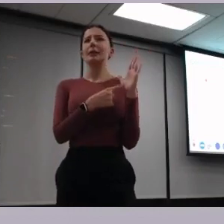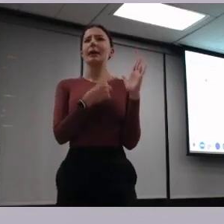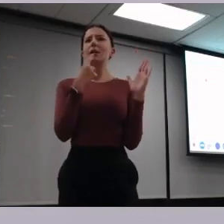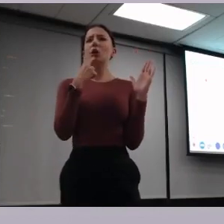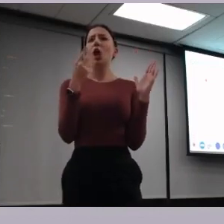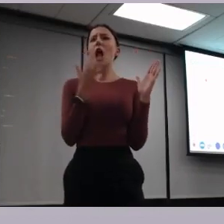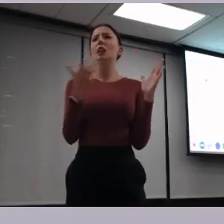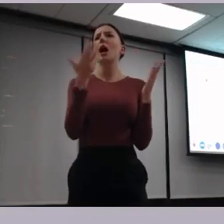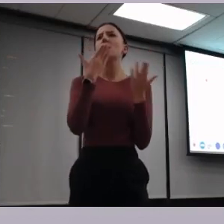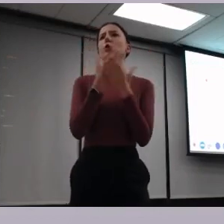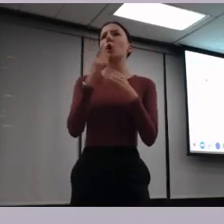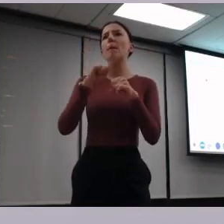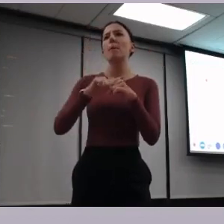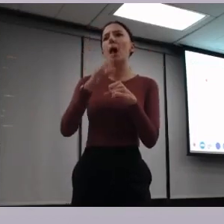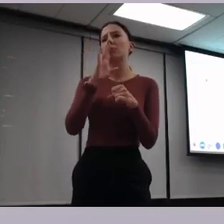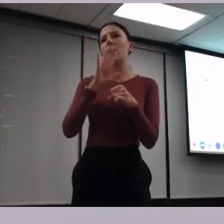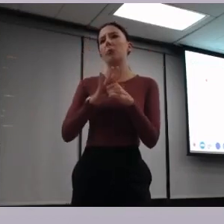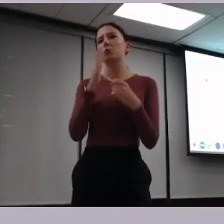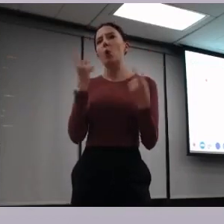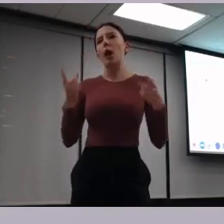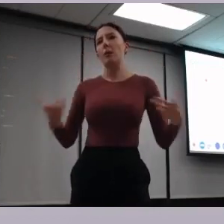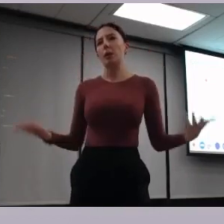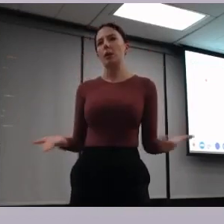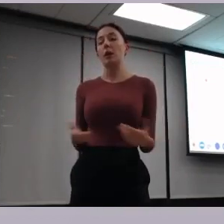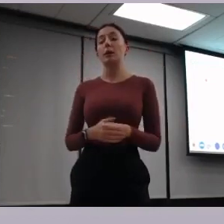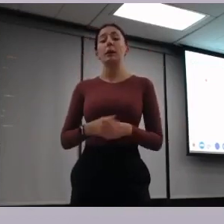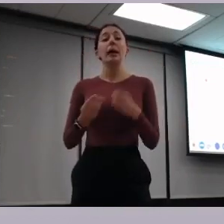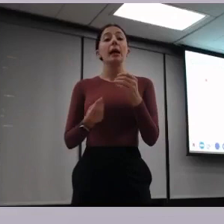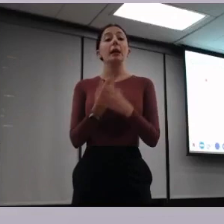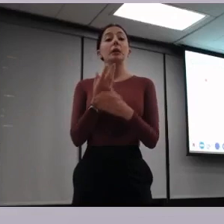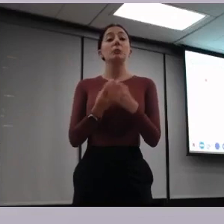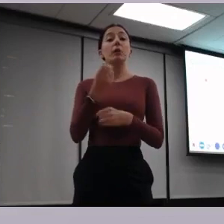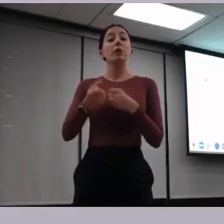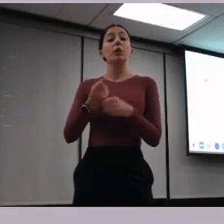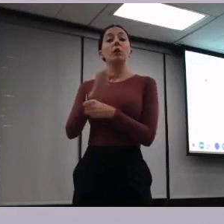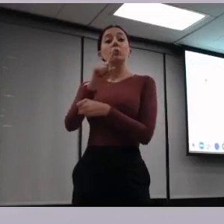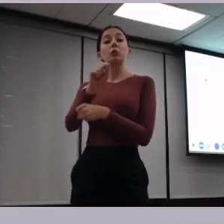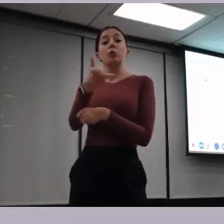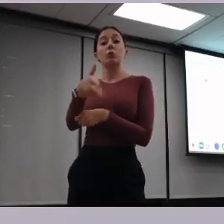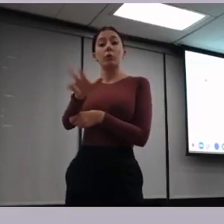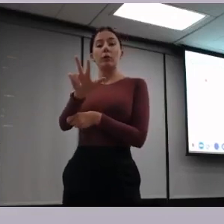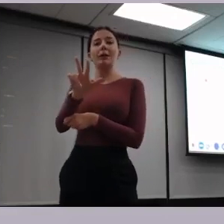So then in spring of 2023, she announced this major